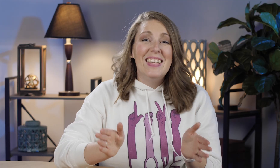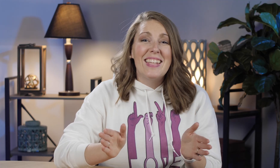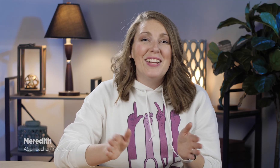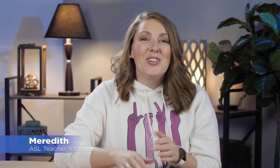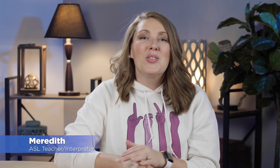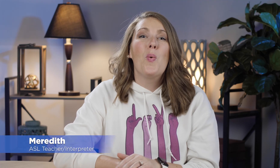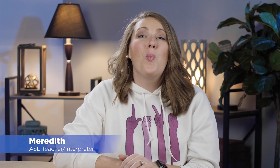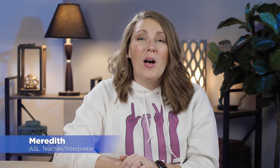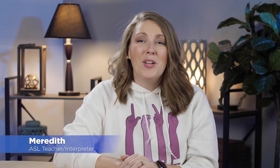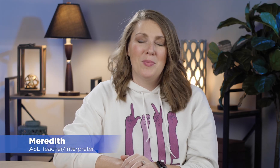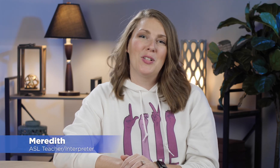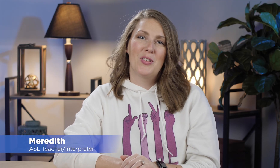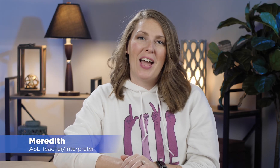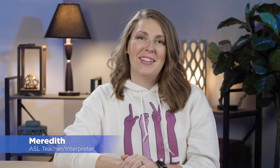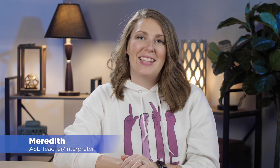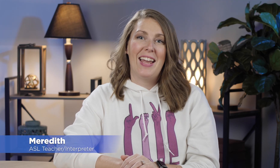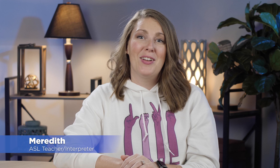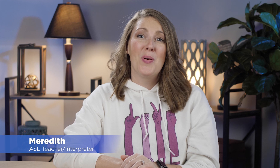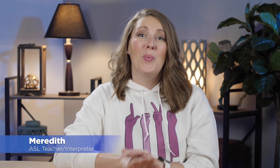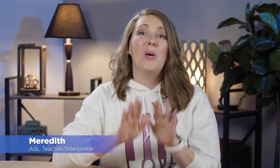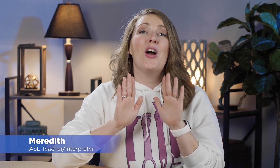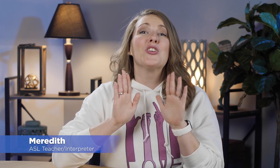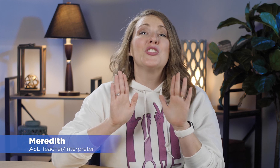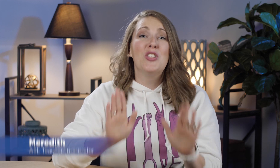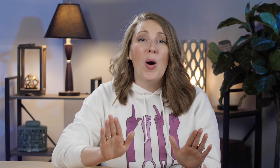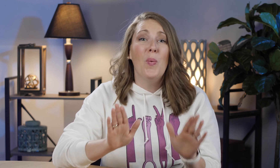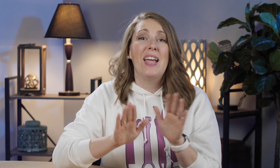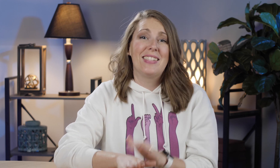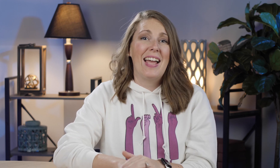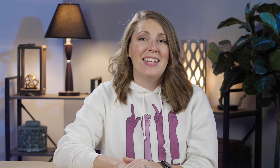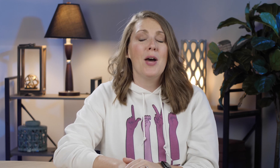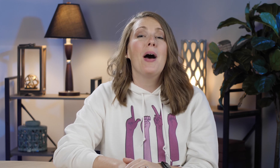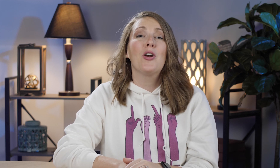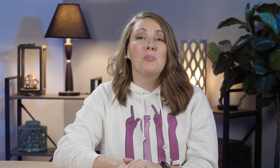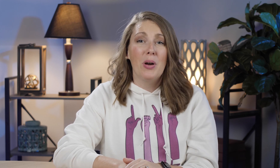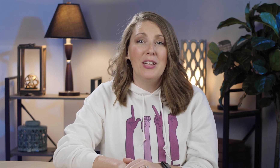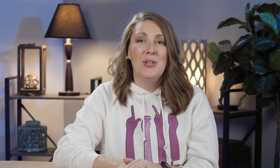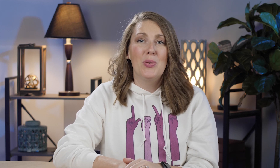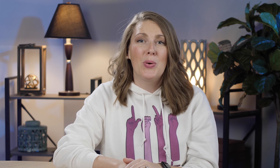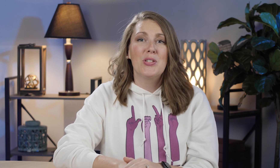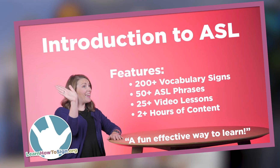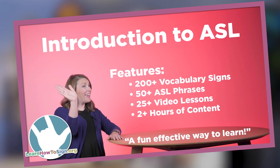hey signers welcome to learn how to sign we are so excited about our brand new course